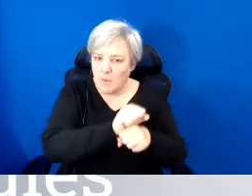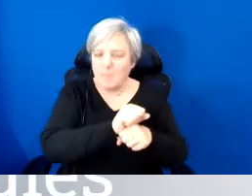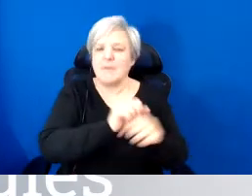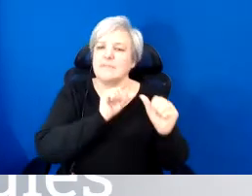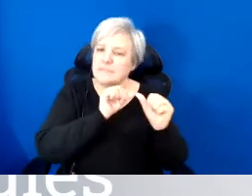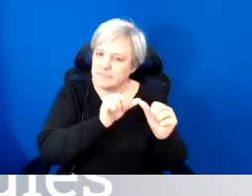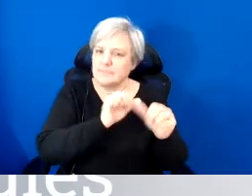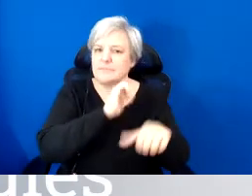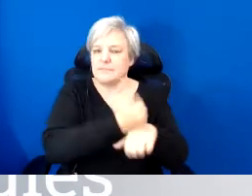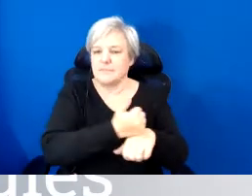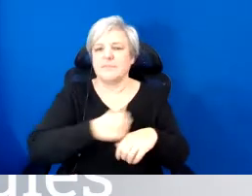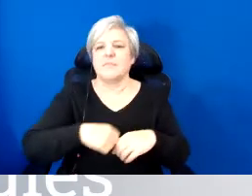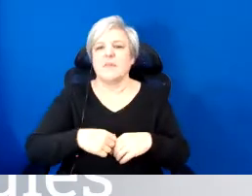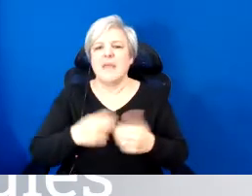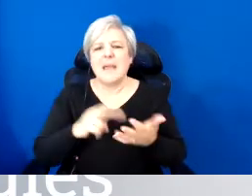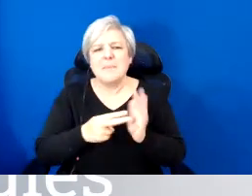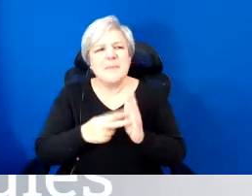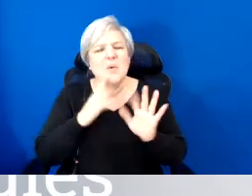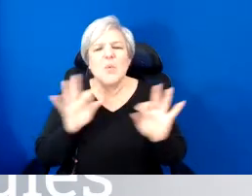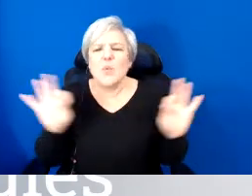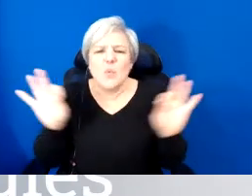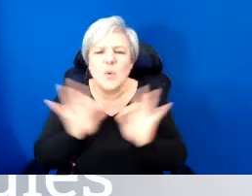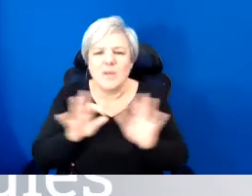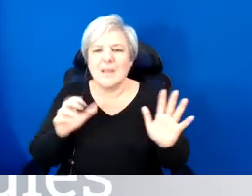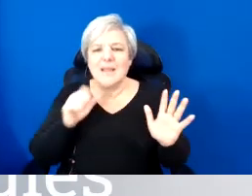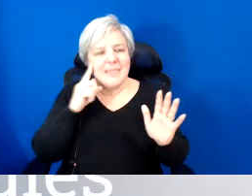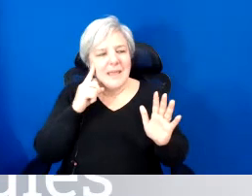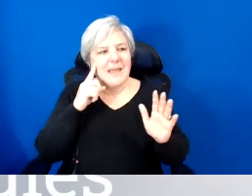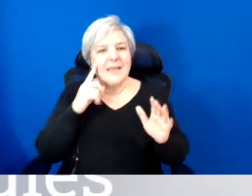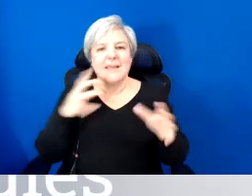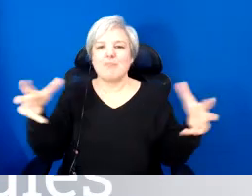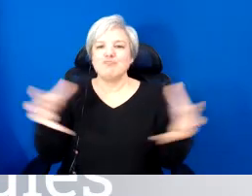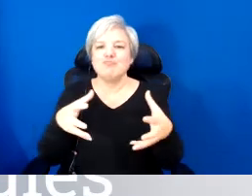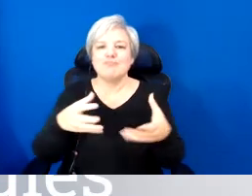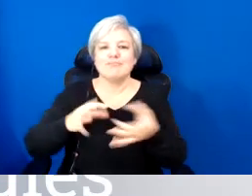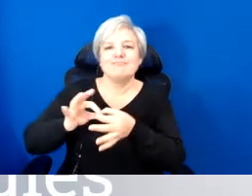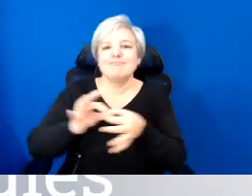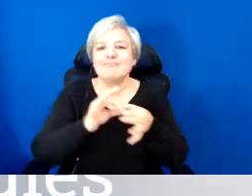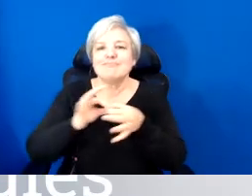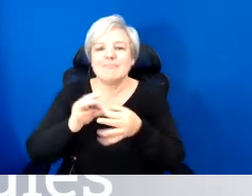And then you want to make it meaningful. You want to think of activities that bring people closer together, which everyone will enjoy.